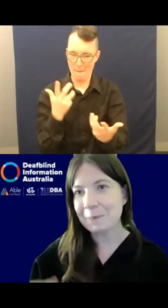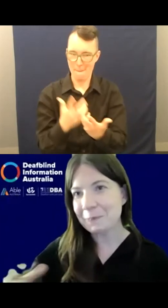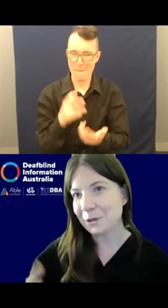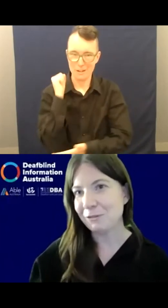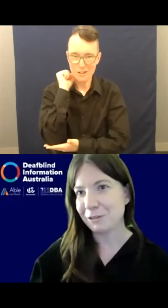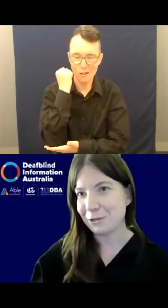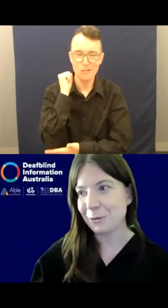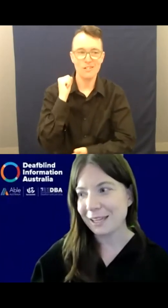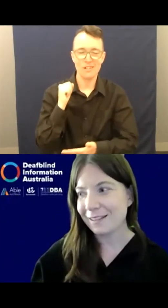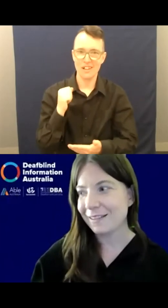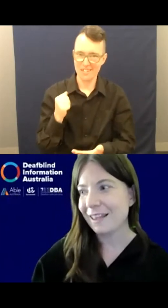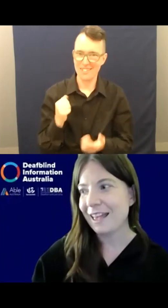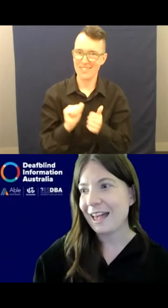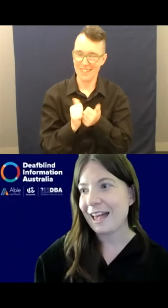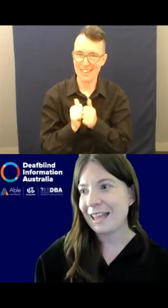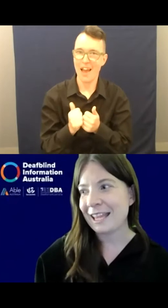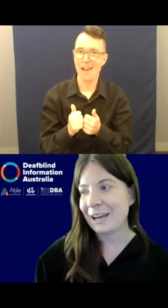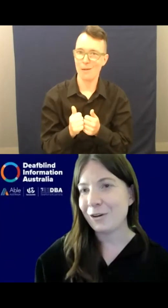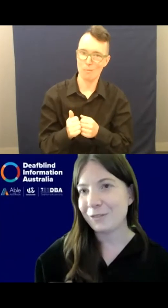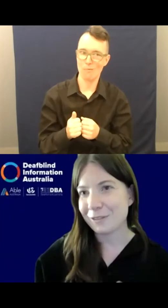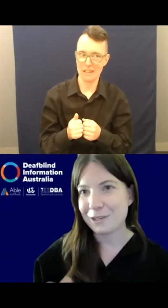over a few weeks. And then I offered some different